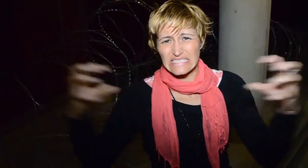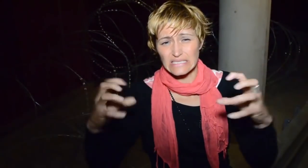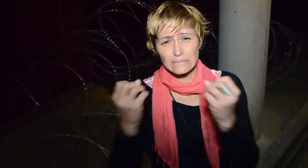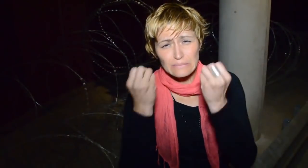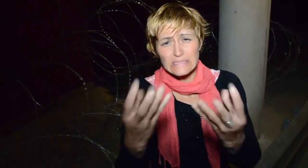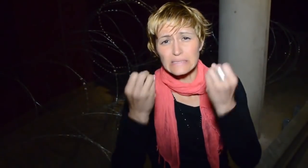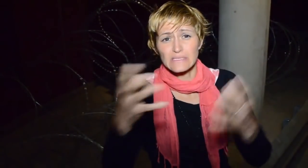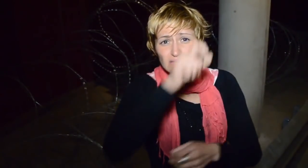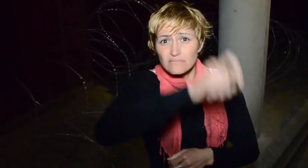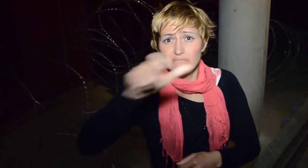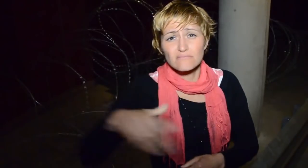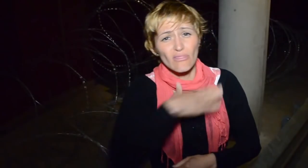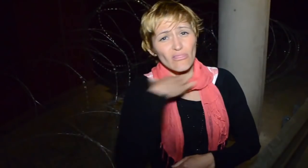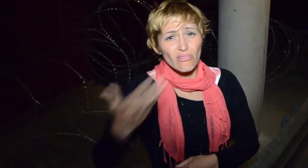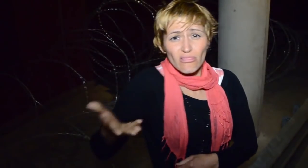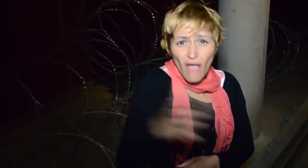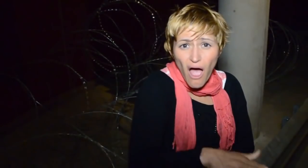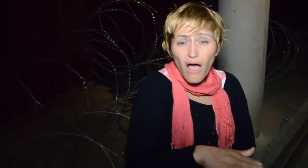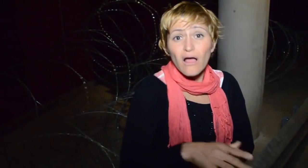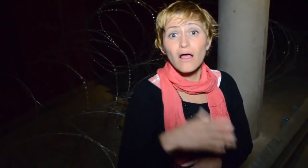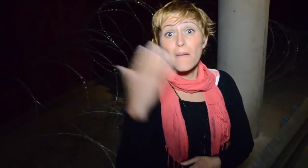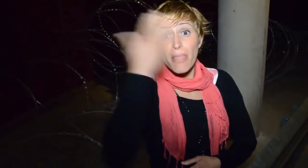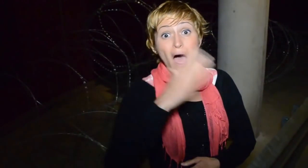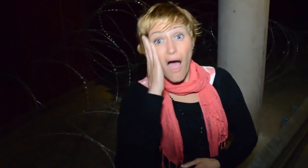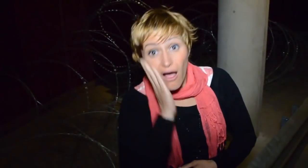people died in the progress.